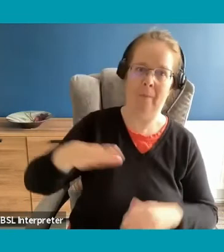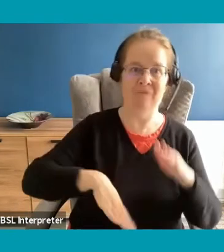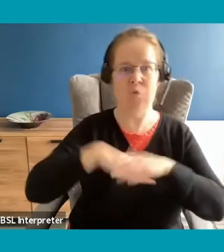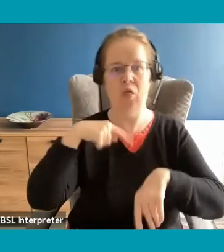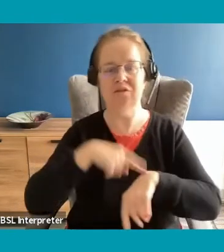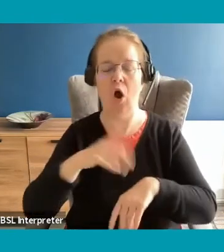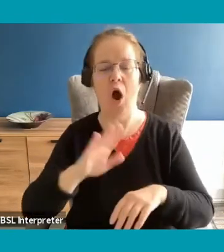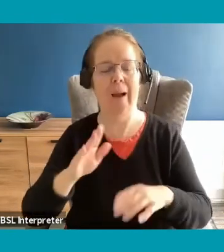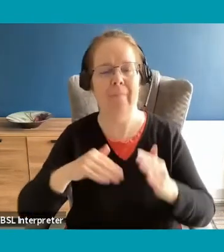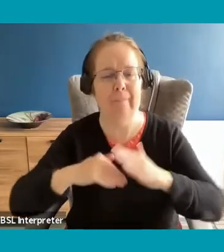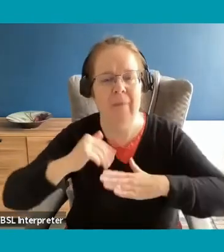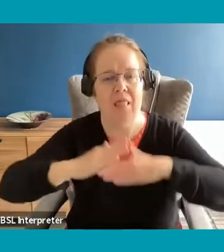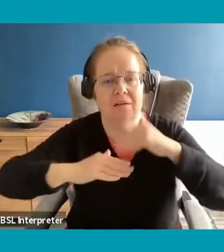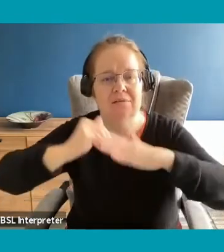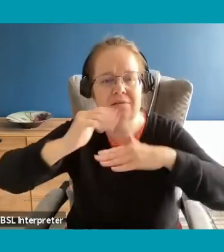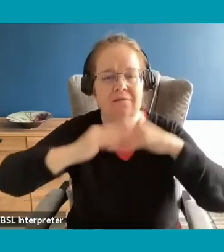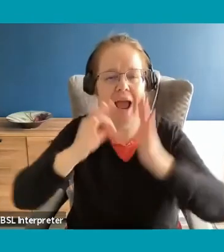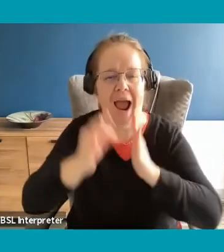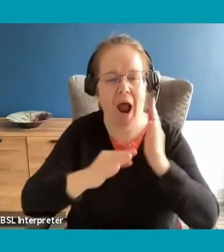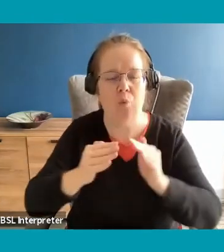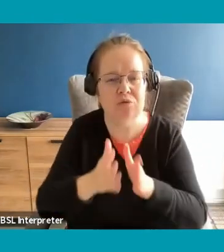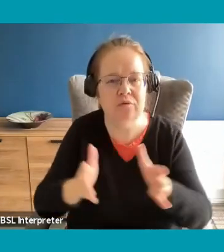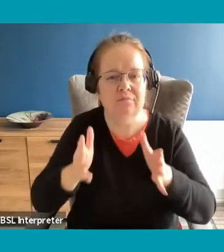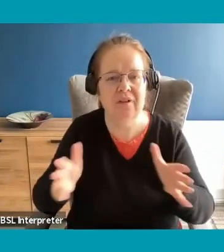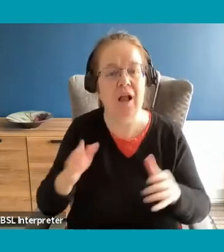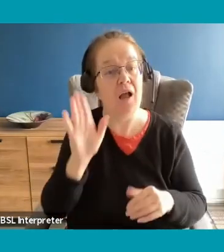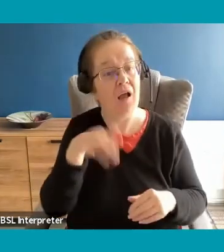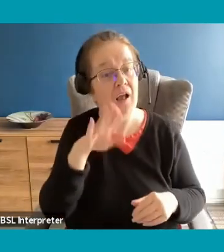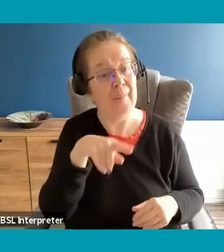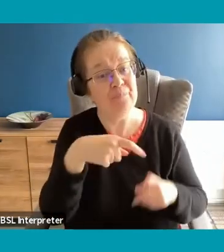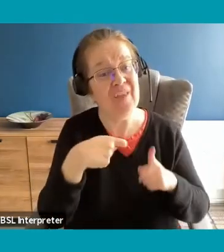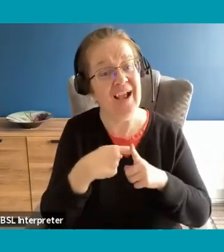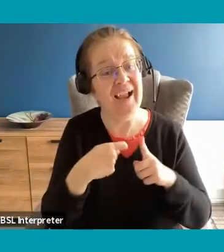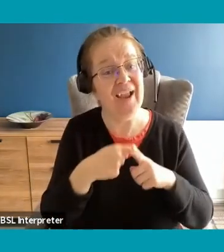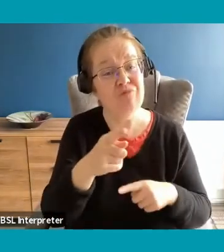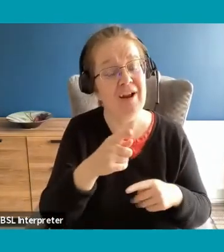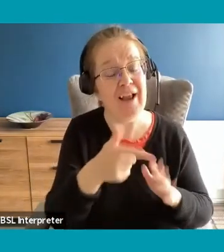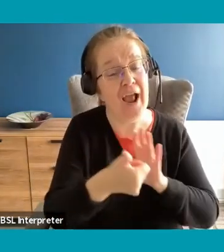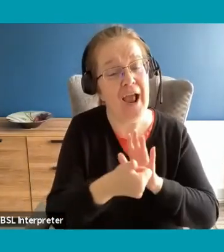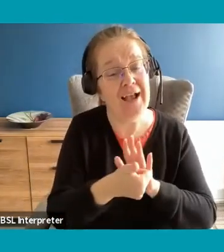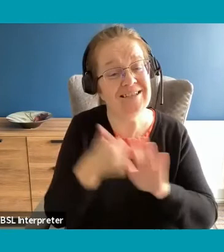Can I ask you Kieran what skills do you feel that you've developed? How do you feel you've developed in this role?